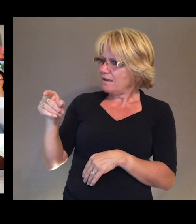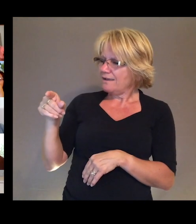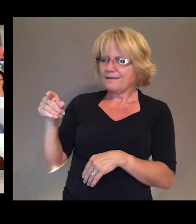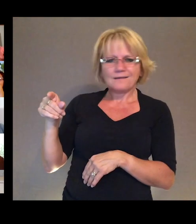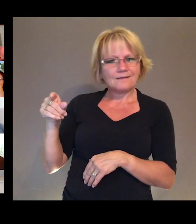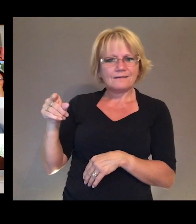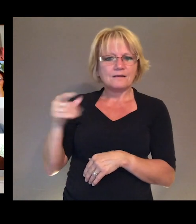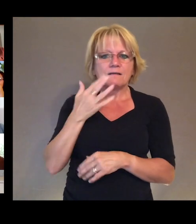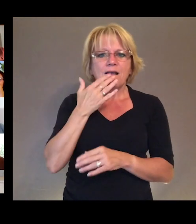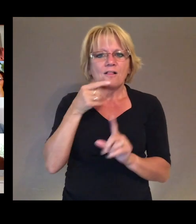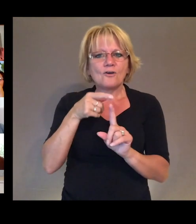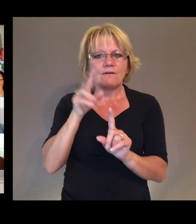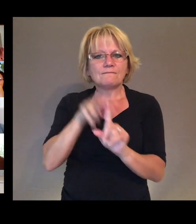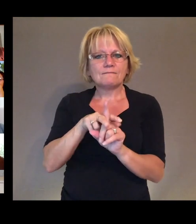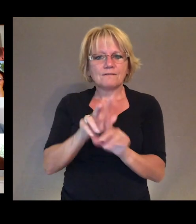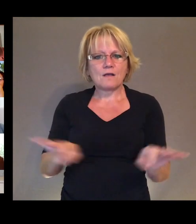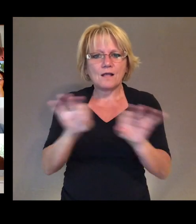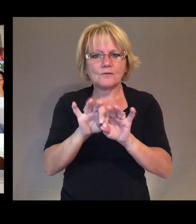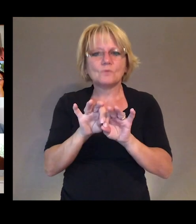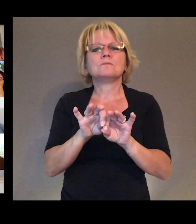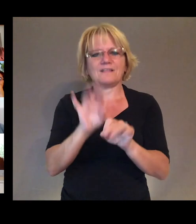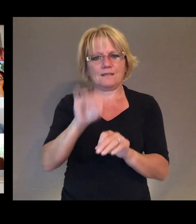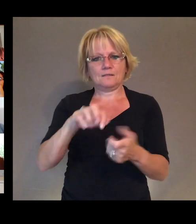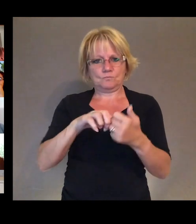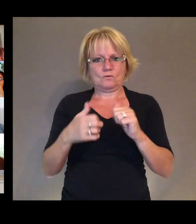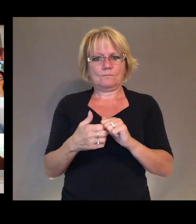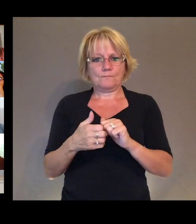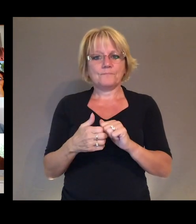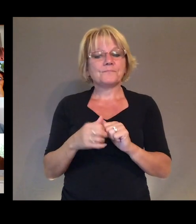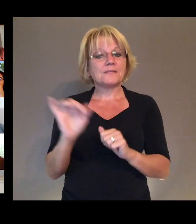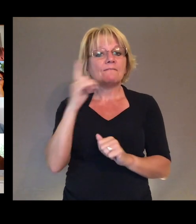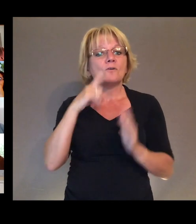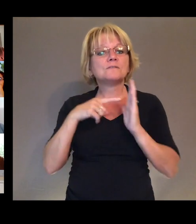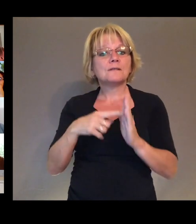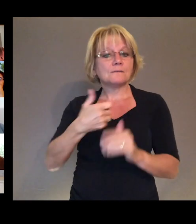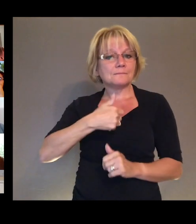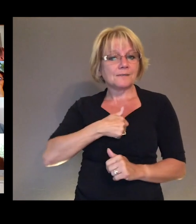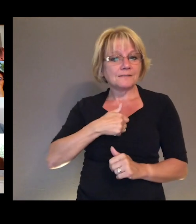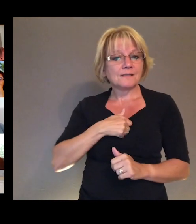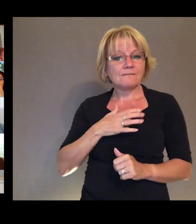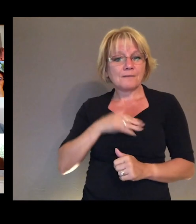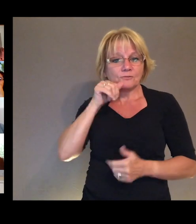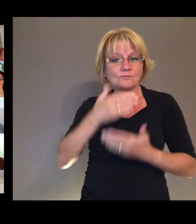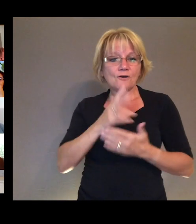and that's when it becomes problems for the children. Even myself, I have a three year old daughter and the other day we were in our garden